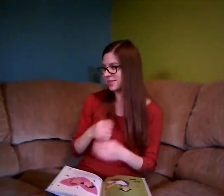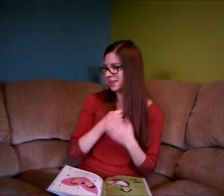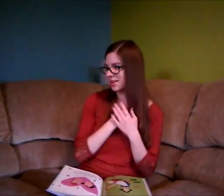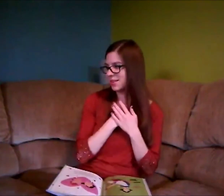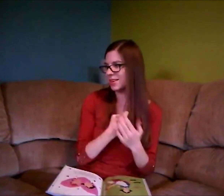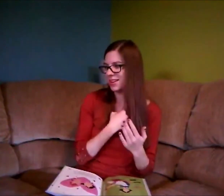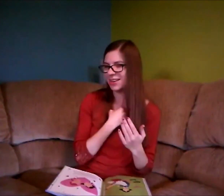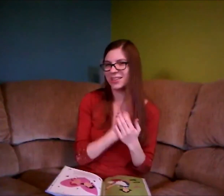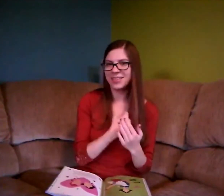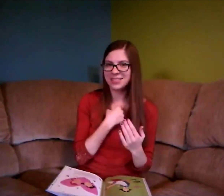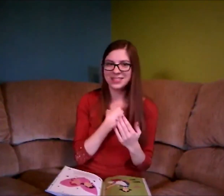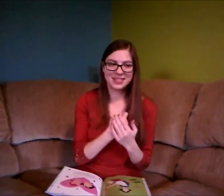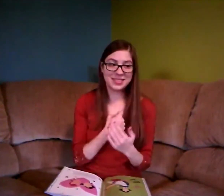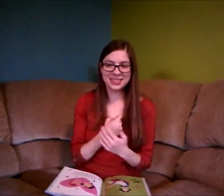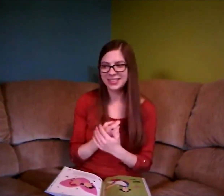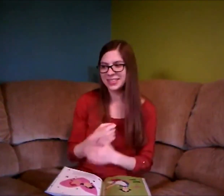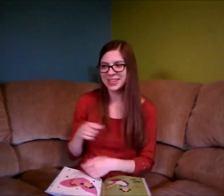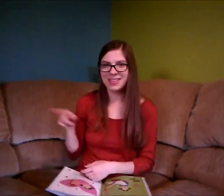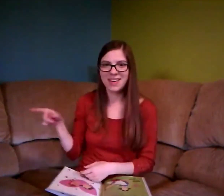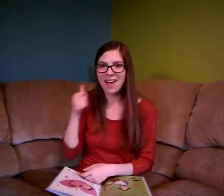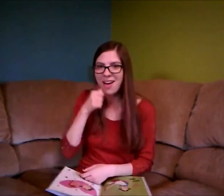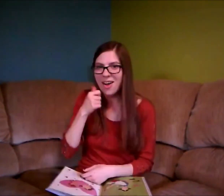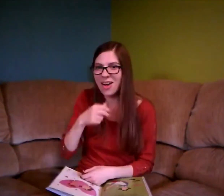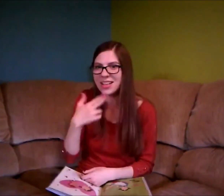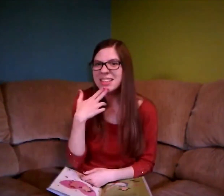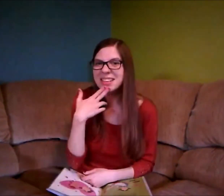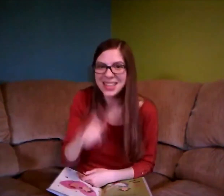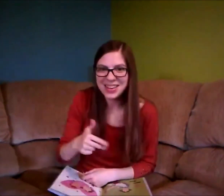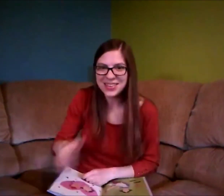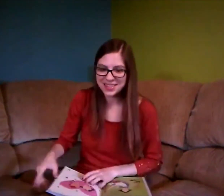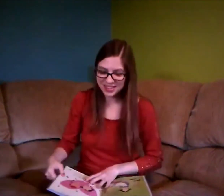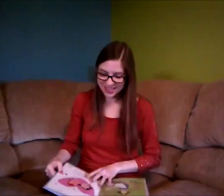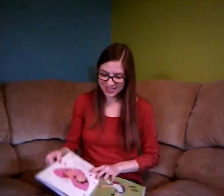His young heart thrilled, he gave a hoot, for what was more, the maid was cute!